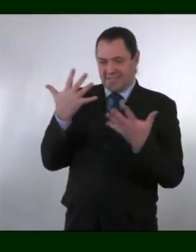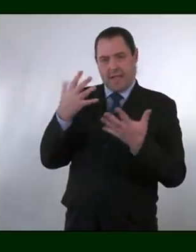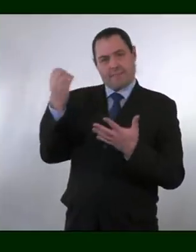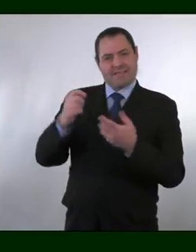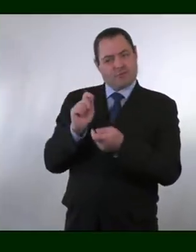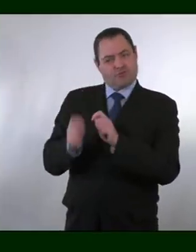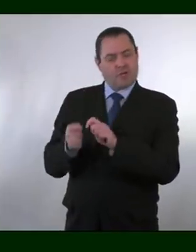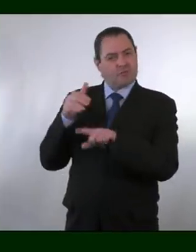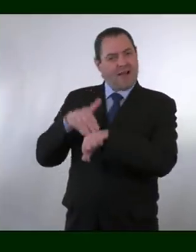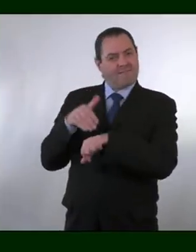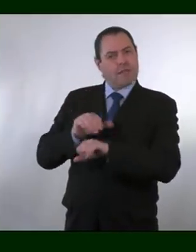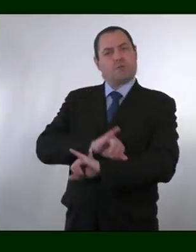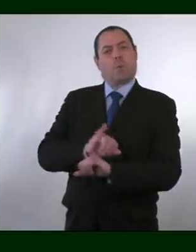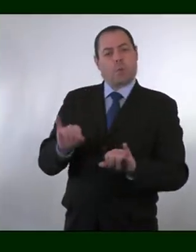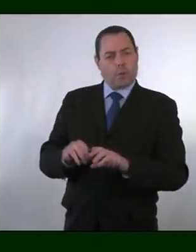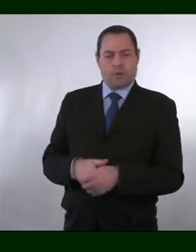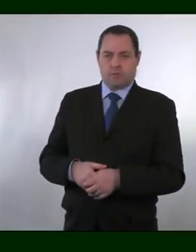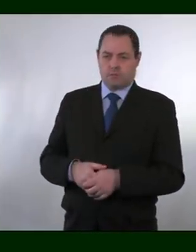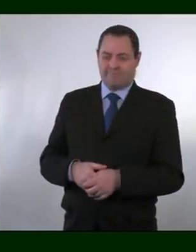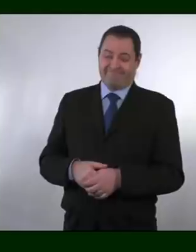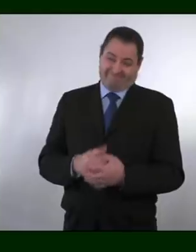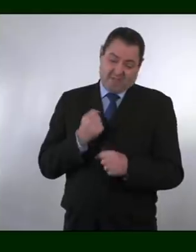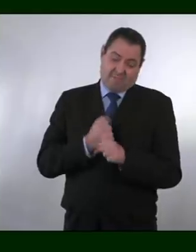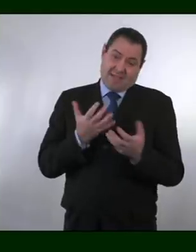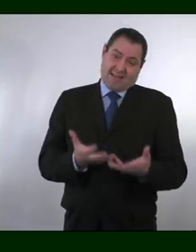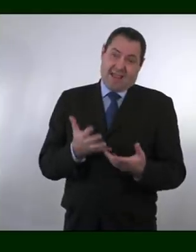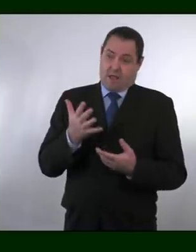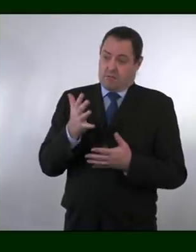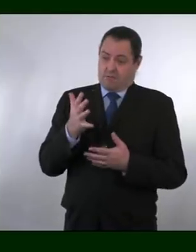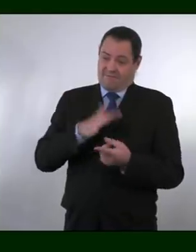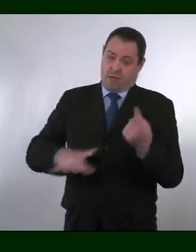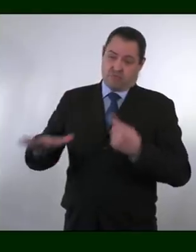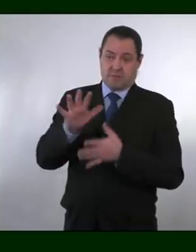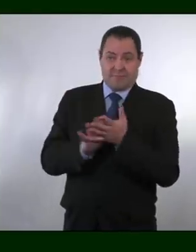been responsible for creating an environment that is pushing millions of families into food poverty,